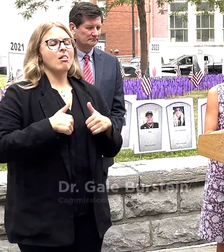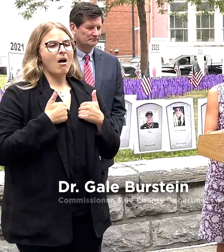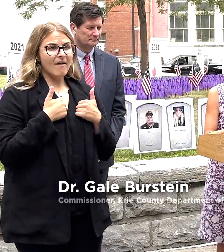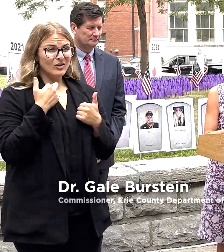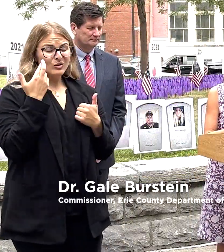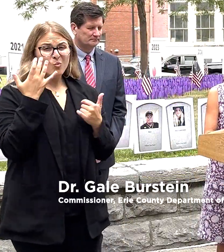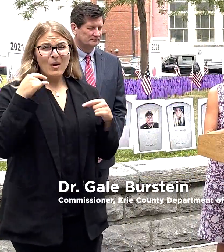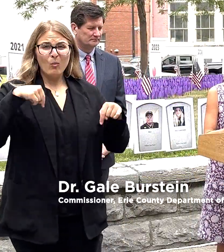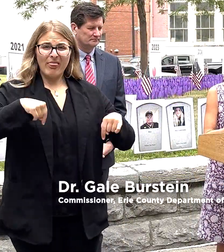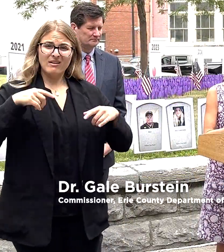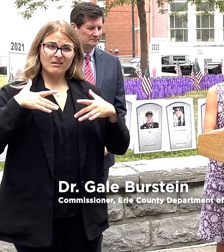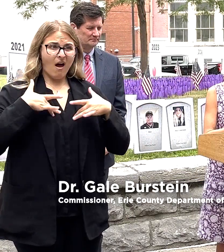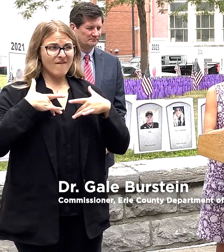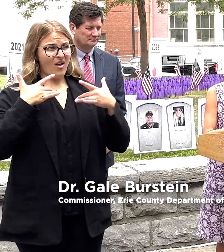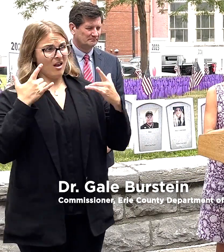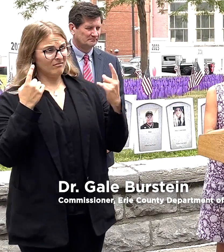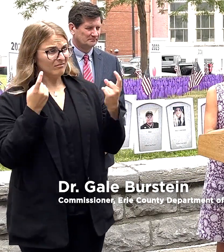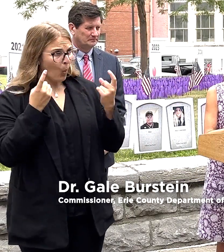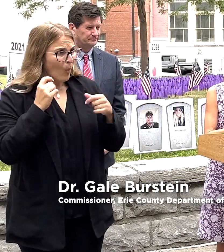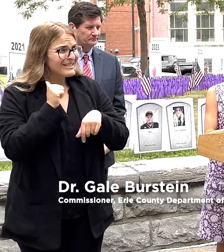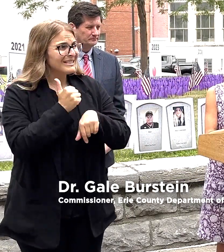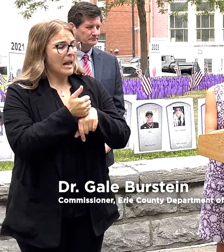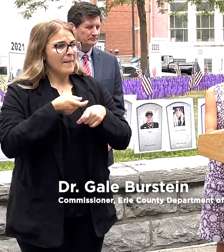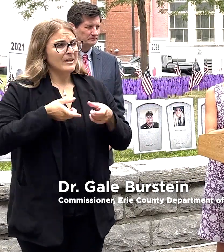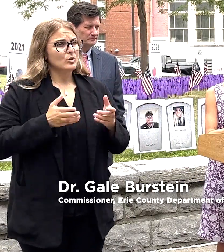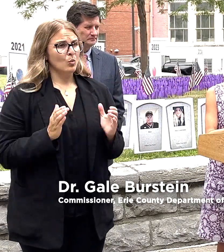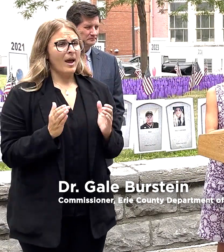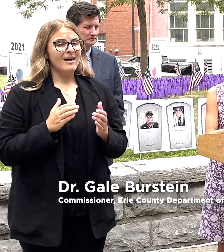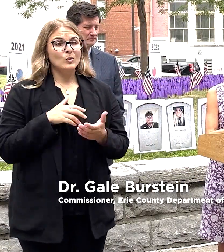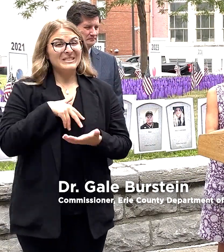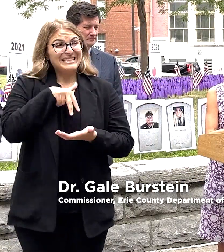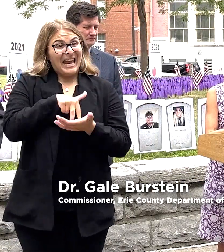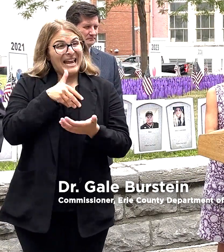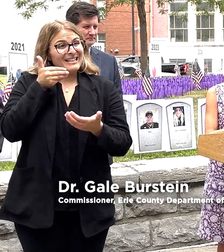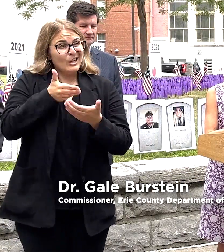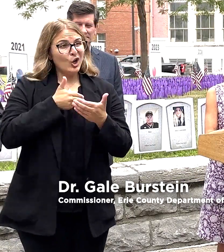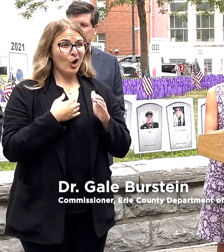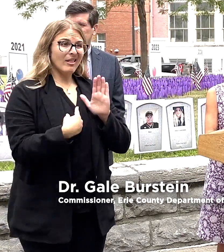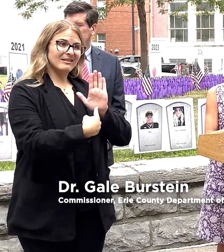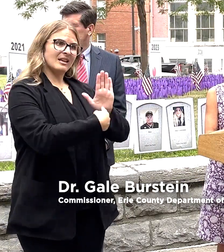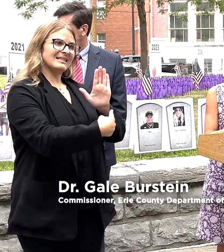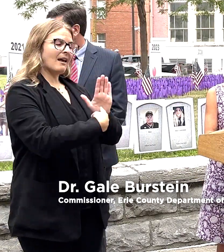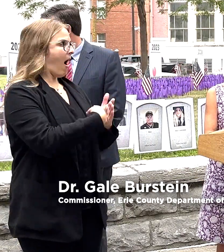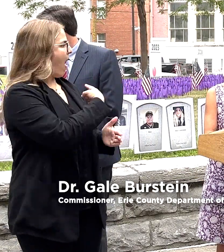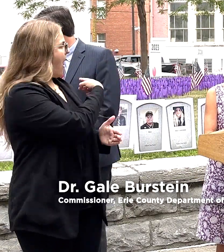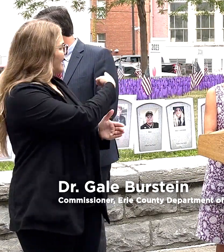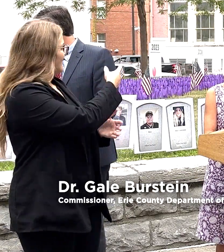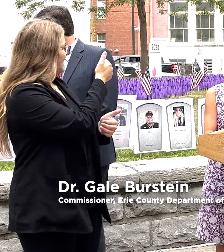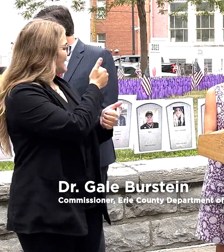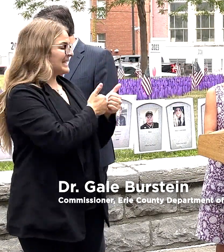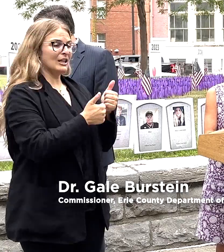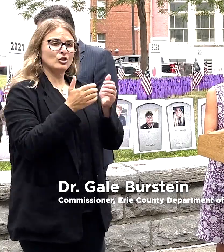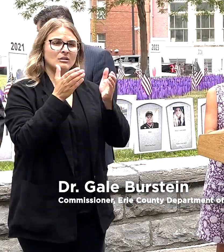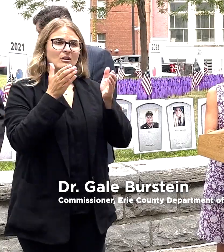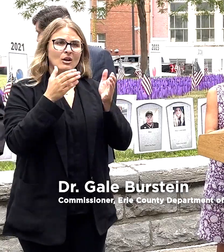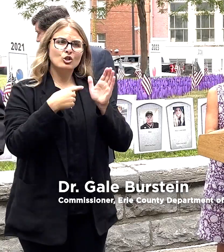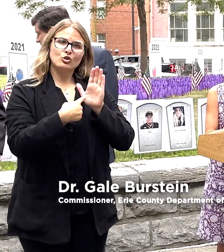event was designed in this way. And standing near all these signs, each one represents a staggering loss to a family